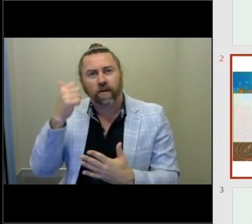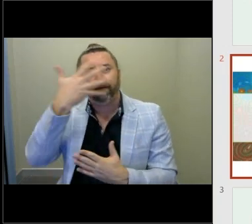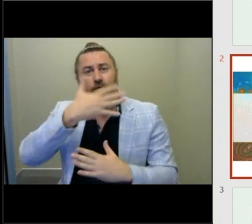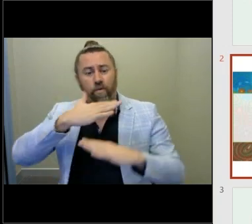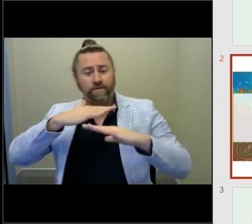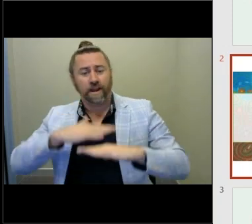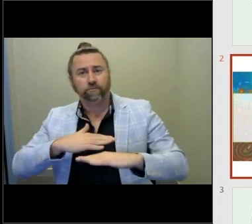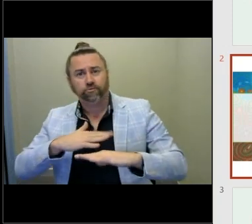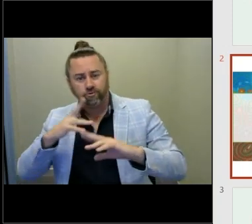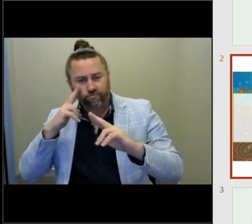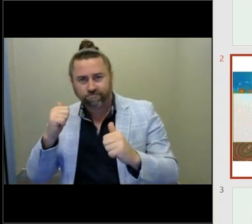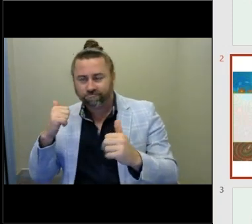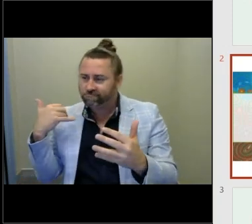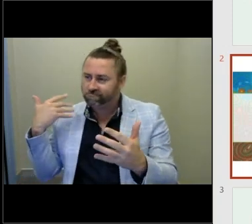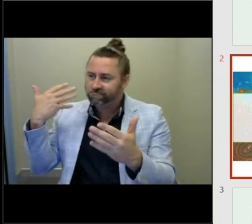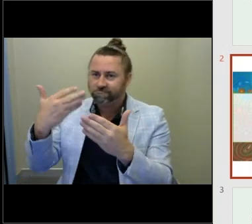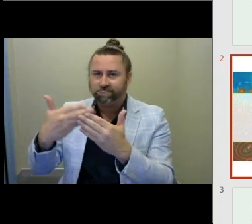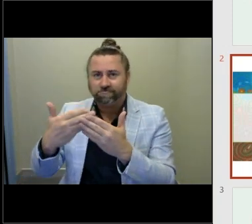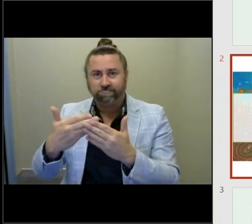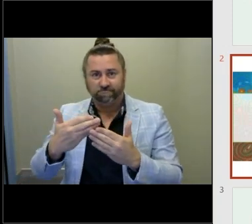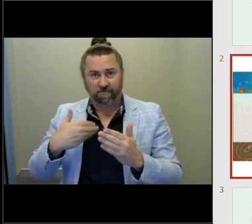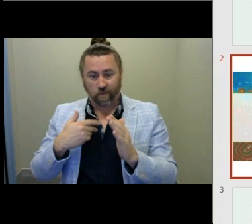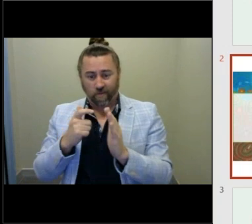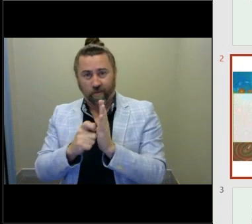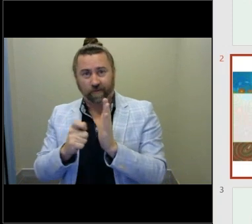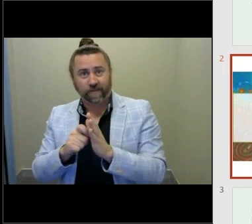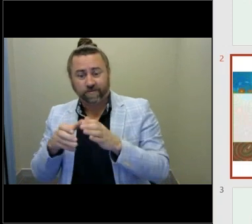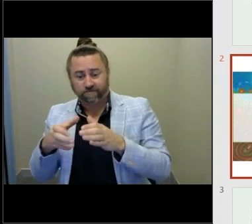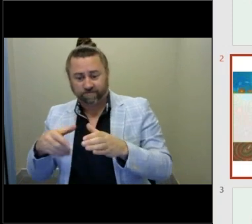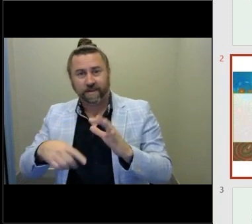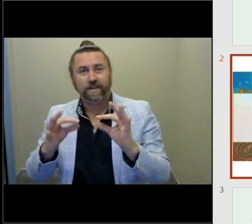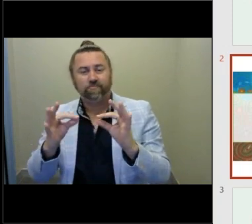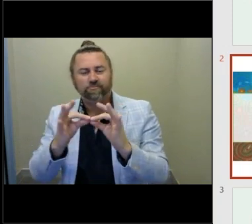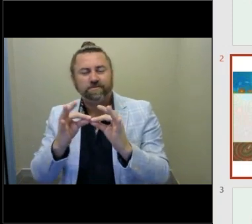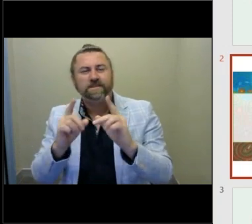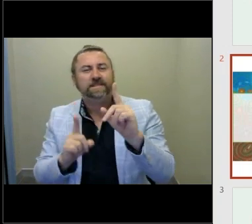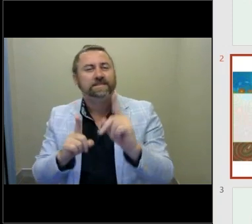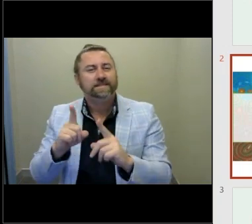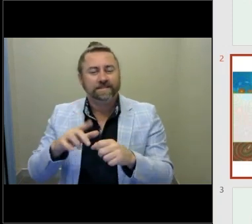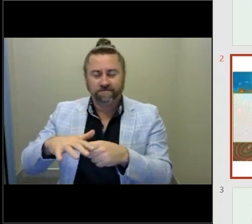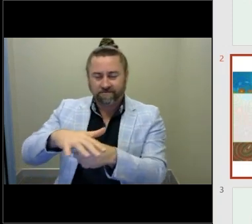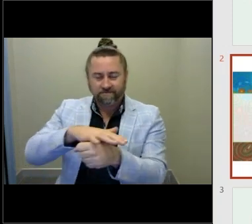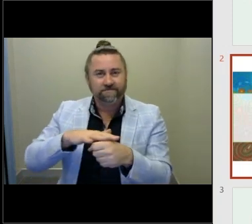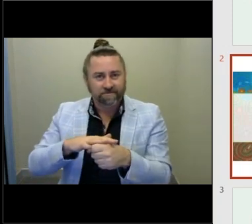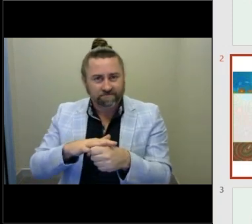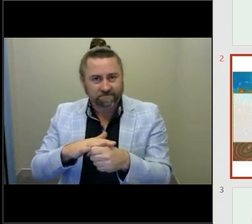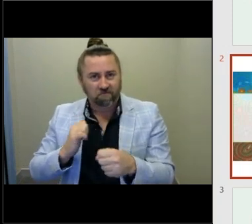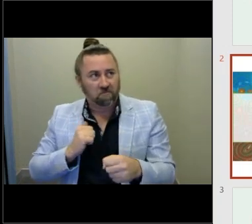on the land where our office stands in Brisbane CBD and where we work to help disadvantaged